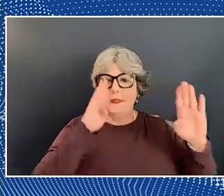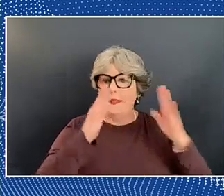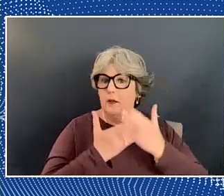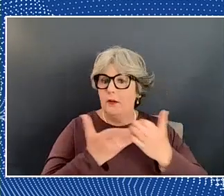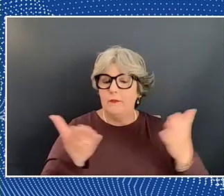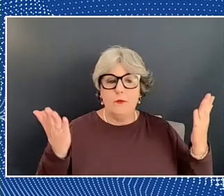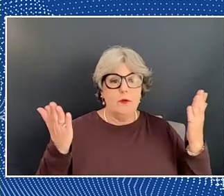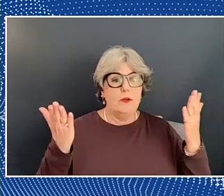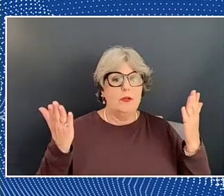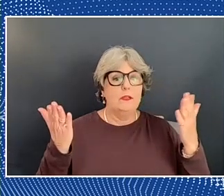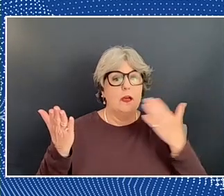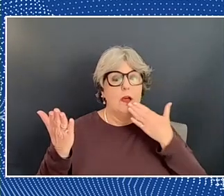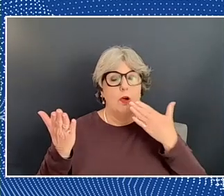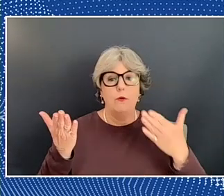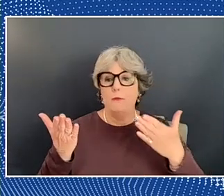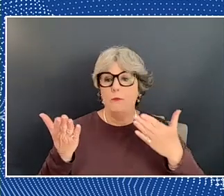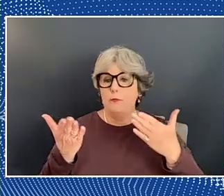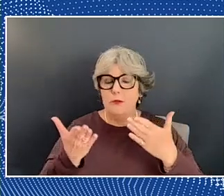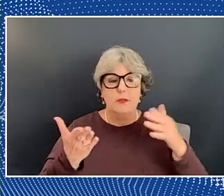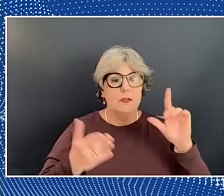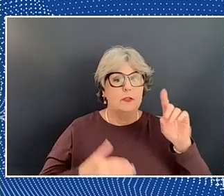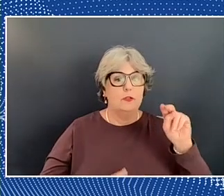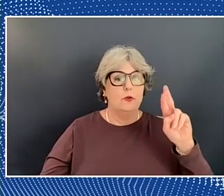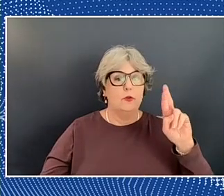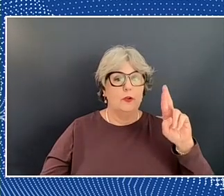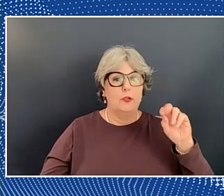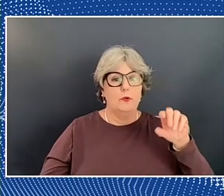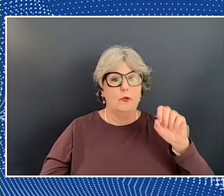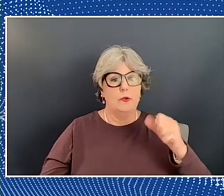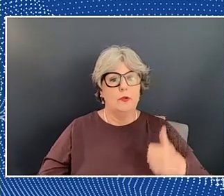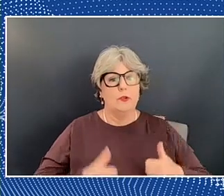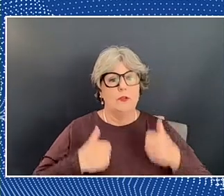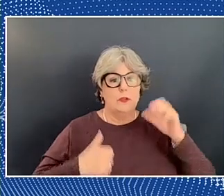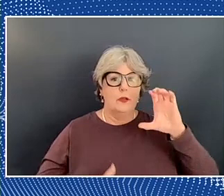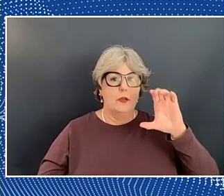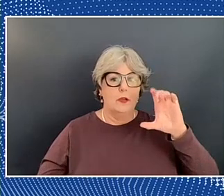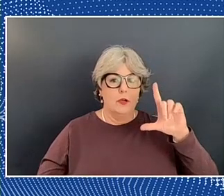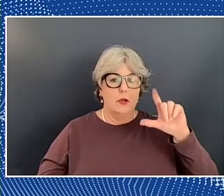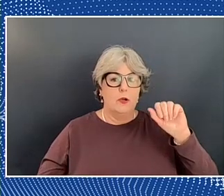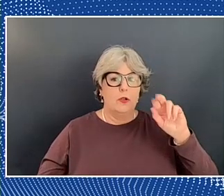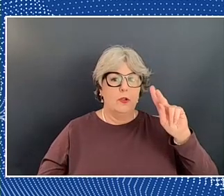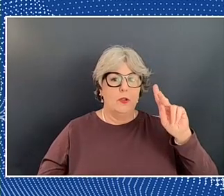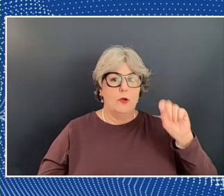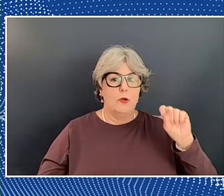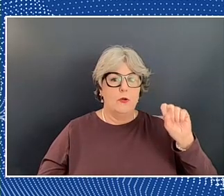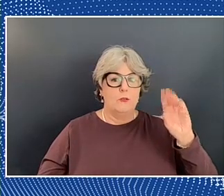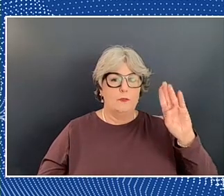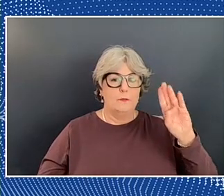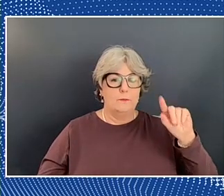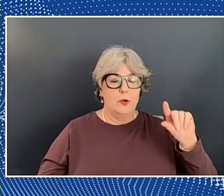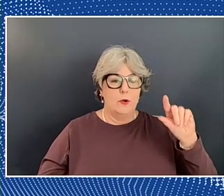everyone. My name is Dorien Rogers, resident of Clarksburg, Maryland. And as a student, as a borrower, as a